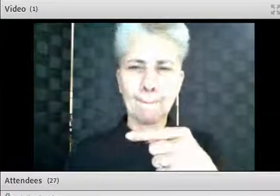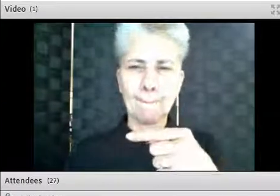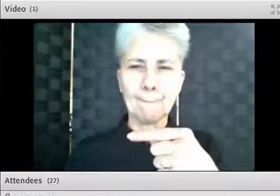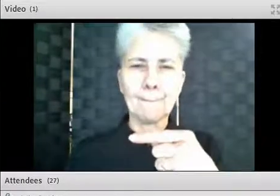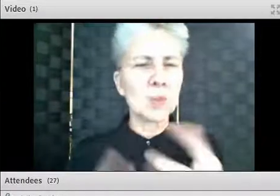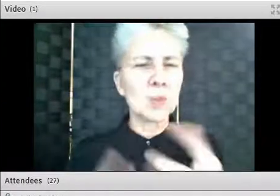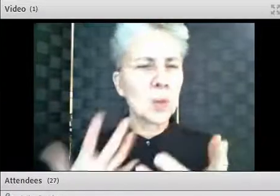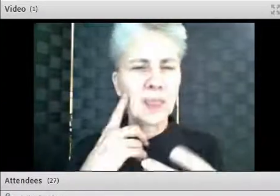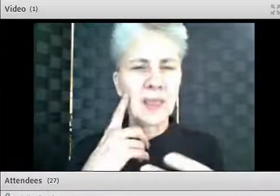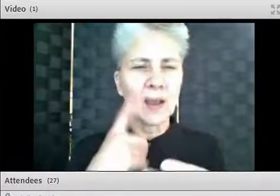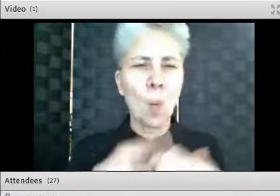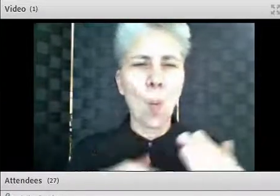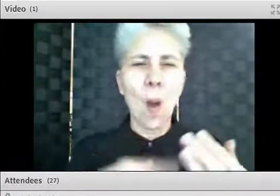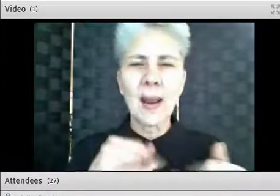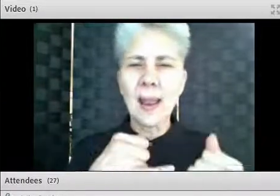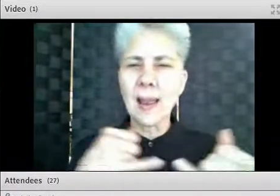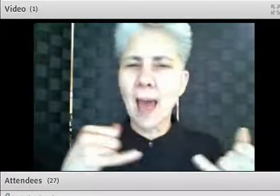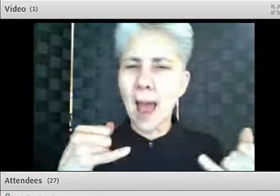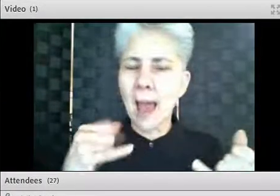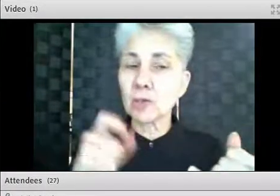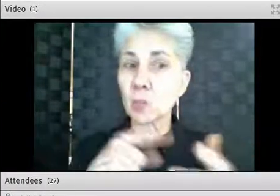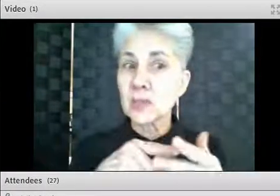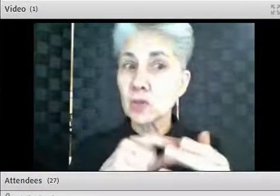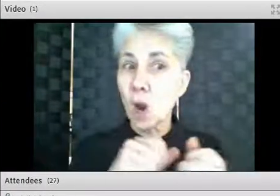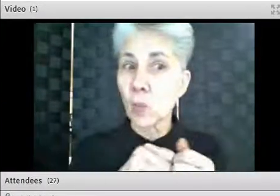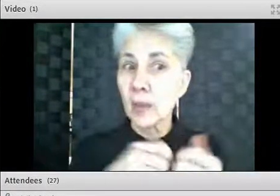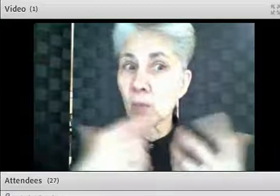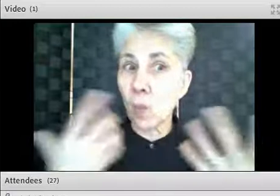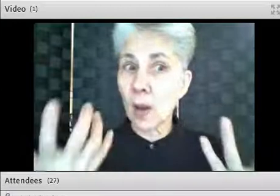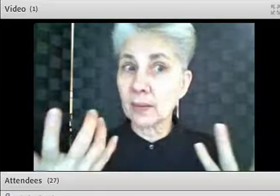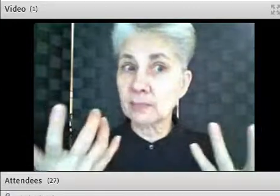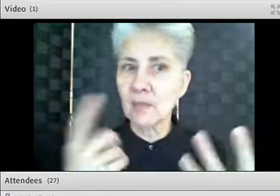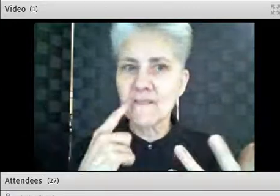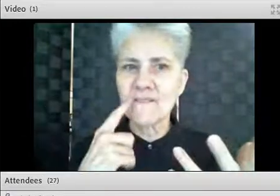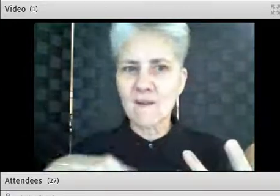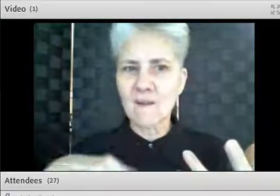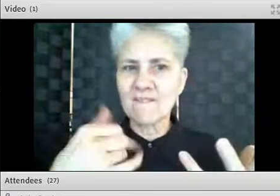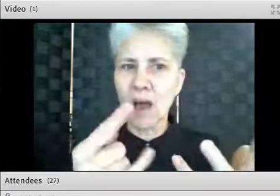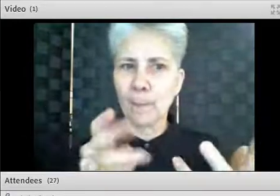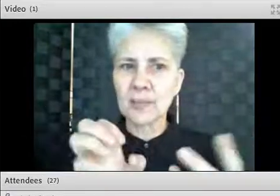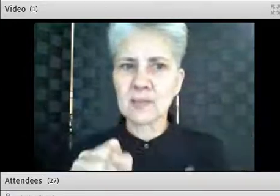so what line should we start with for Phelps,